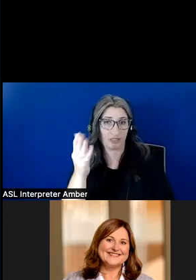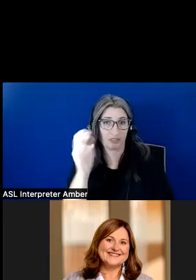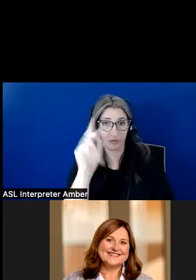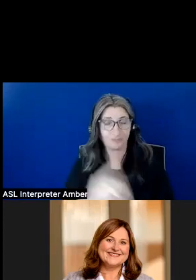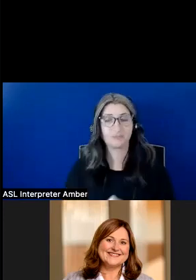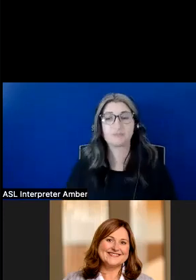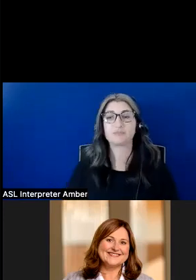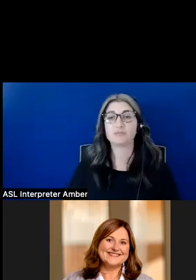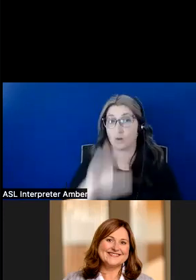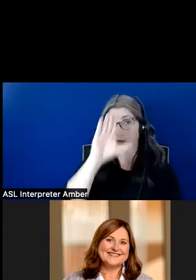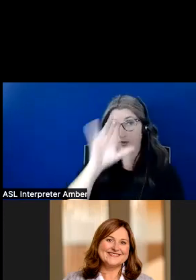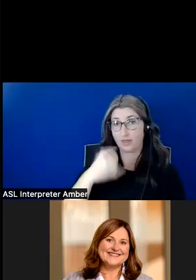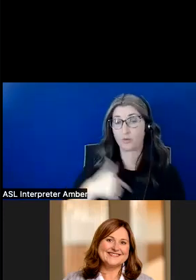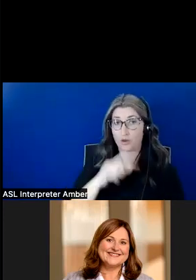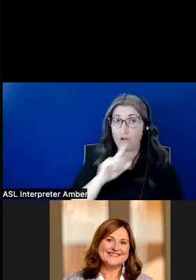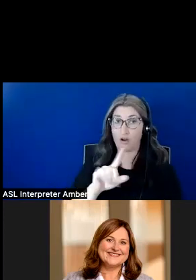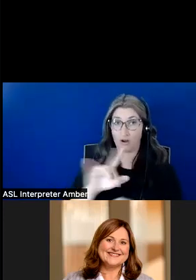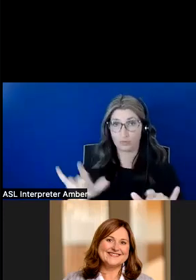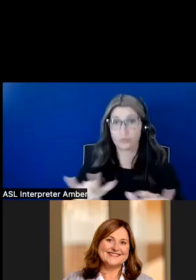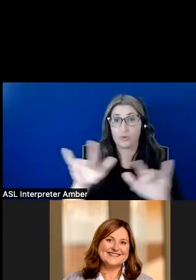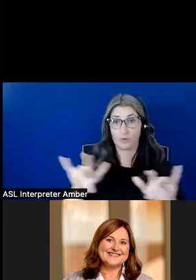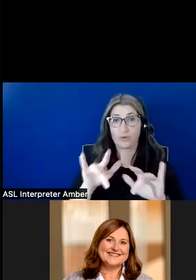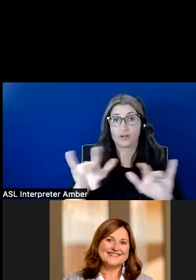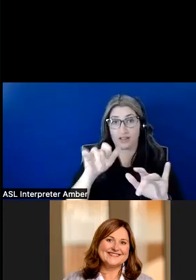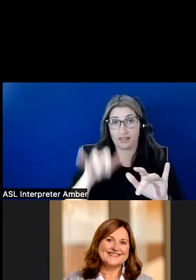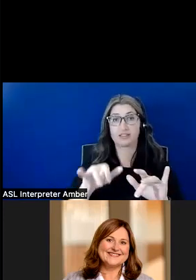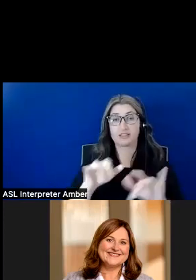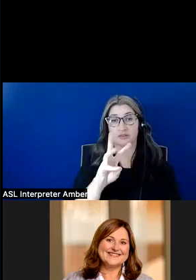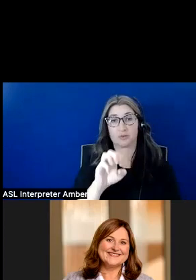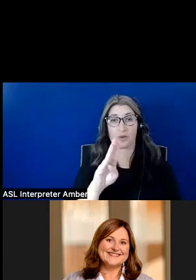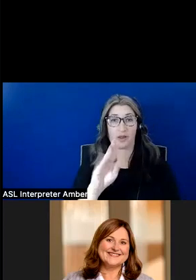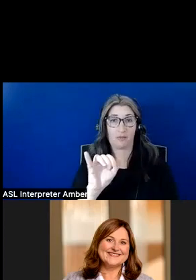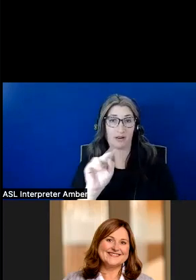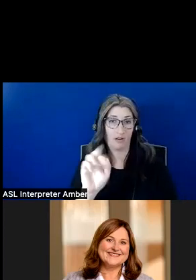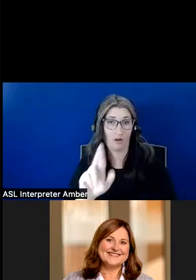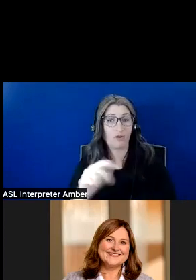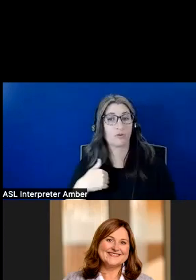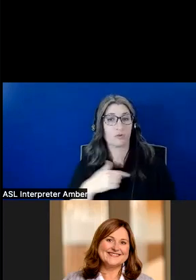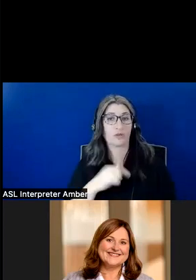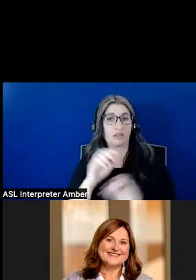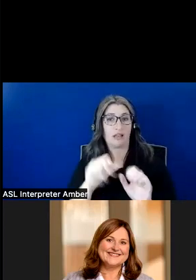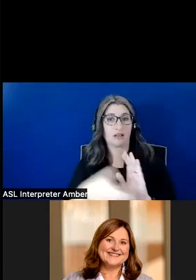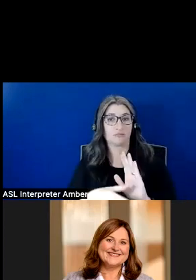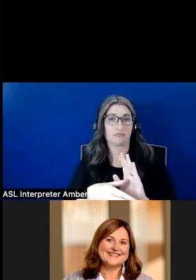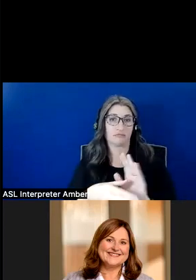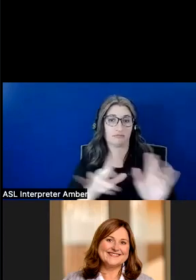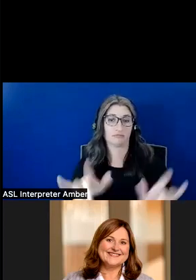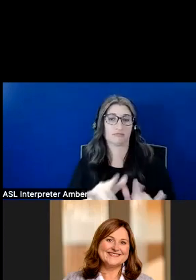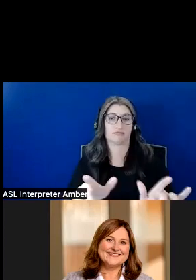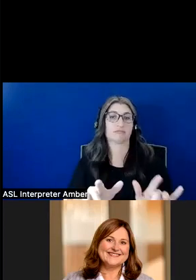Please note that we are recording this webinar, so we will be able to replay it, and you will get a link later.